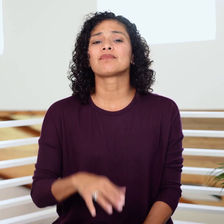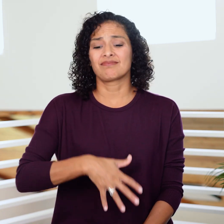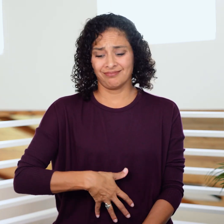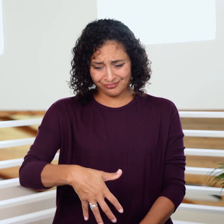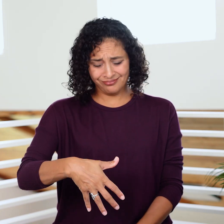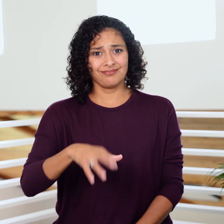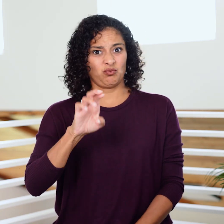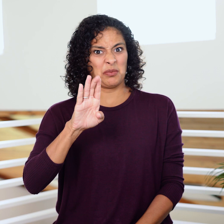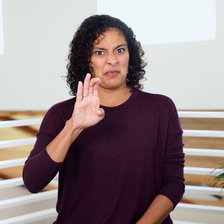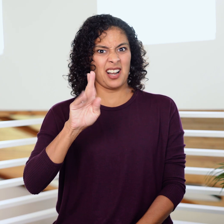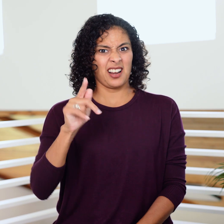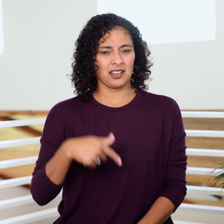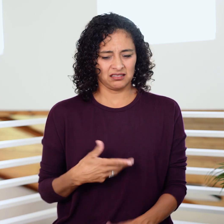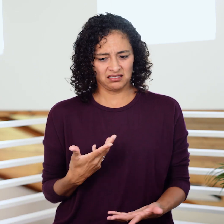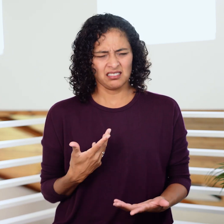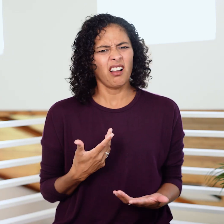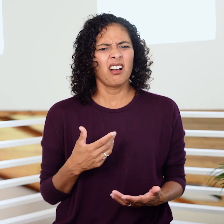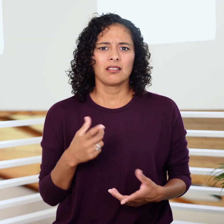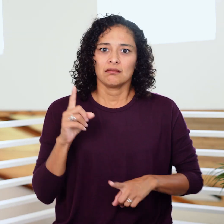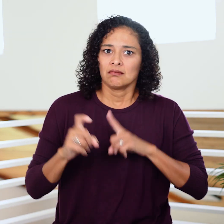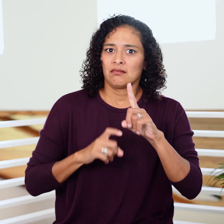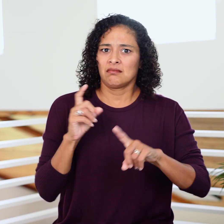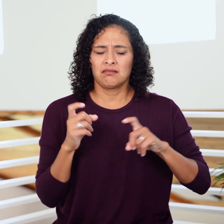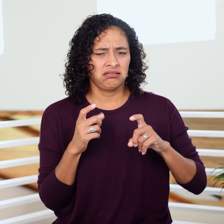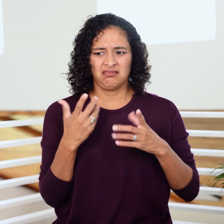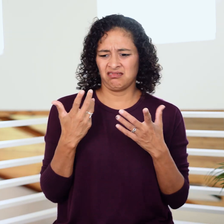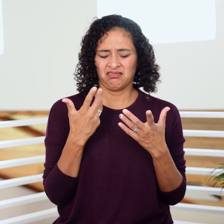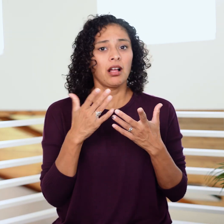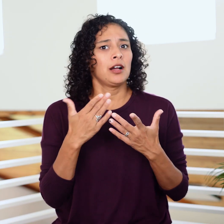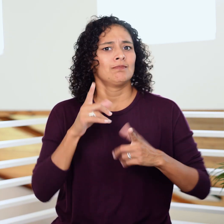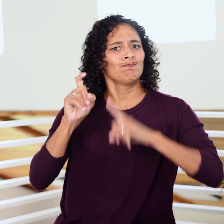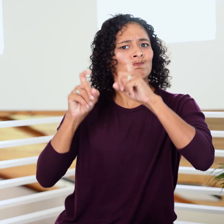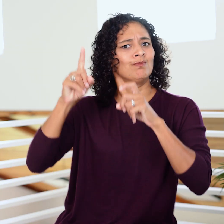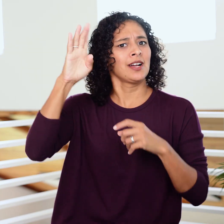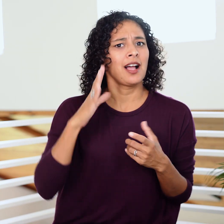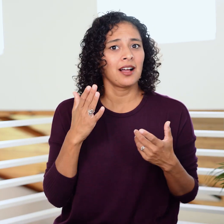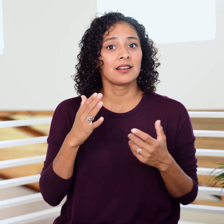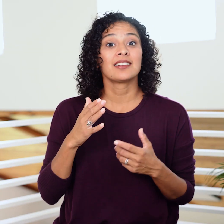Rebekah has a lot of questions about it all, and she takes her questions to God.